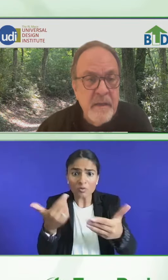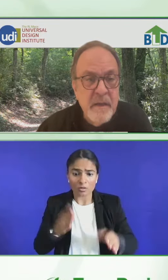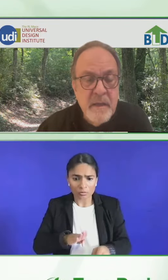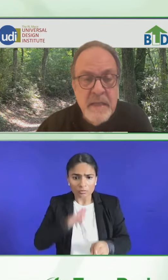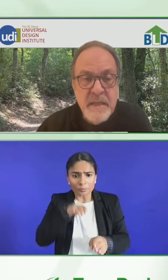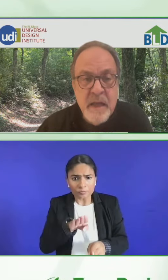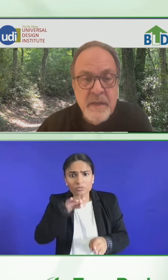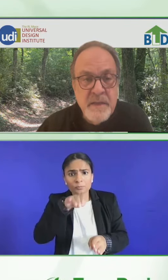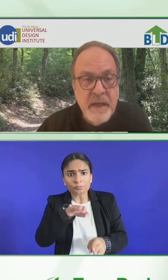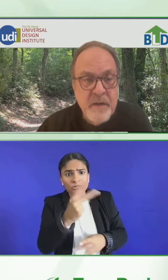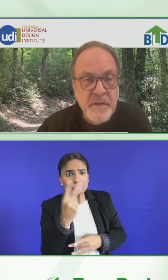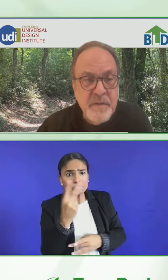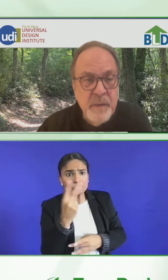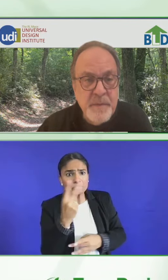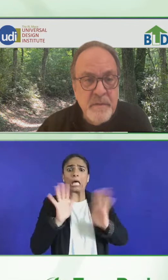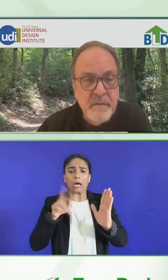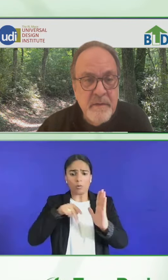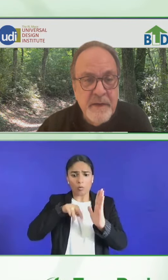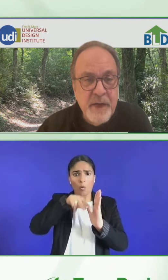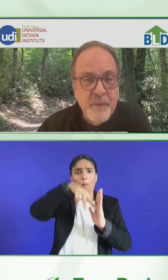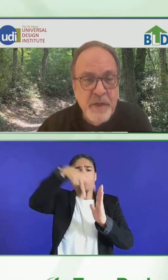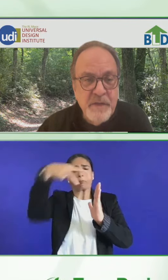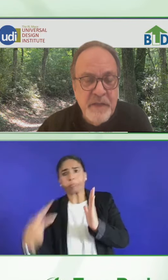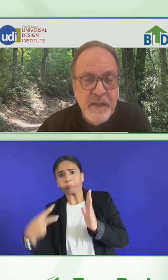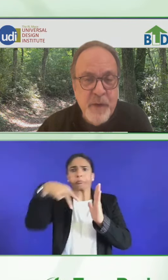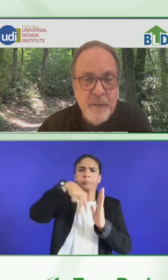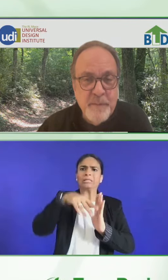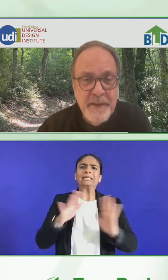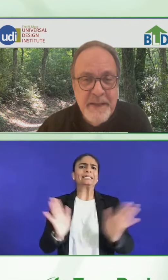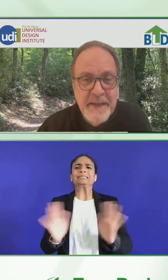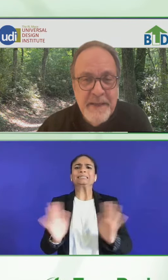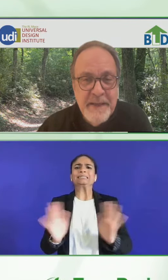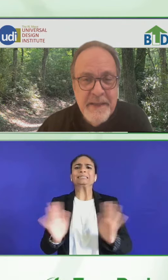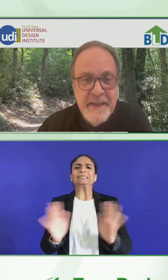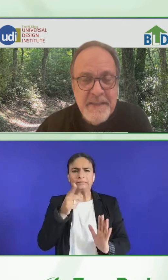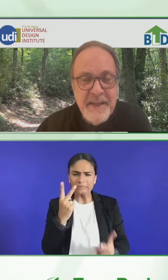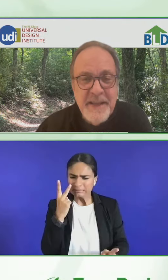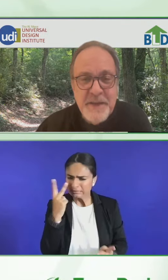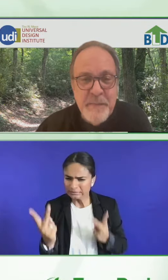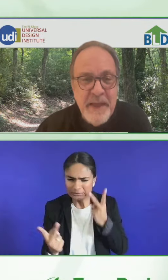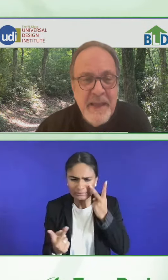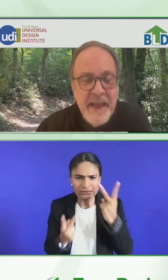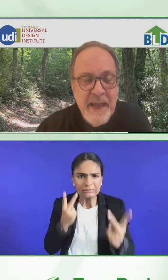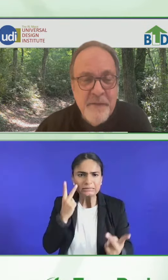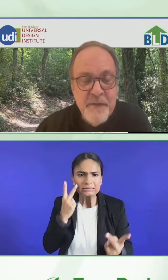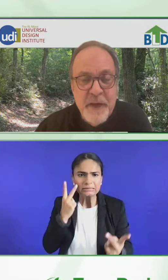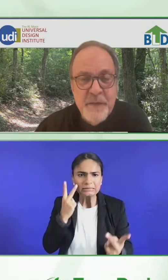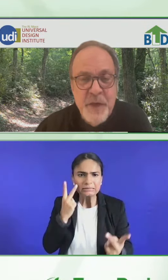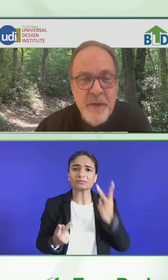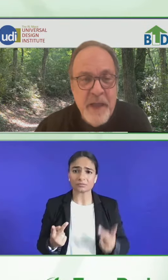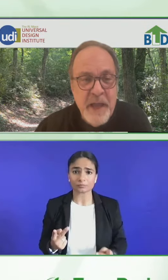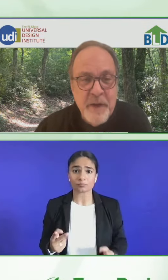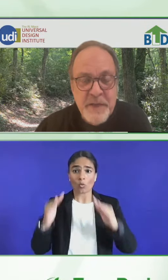Inside stairs that may have no handrails.